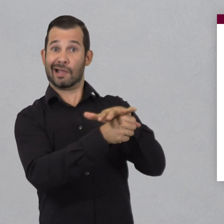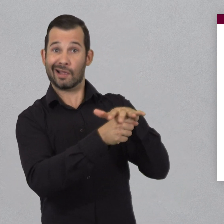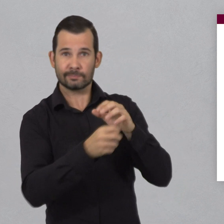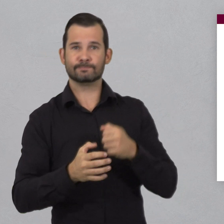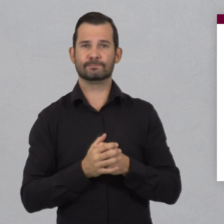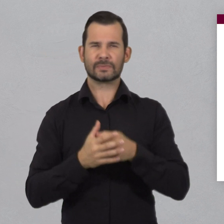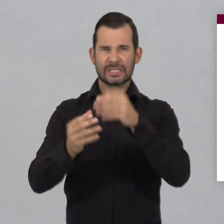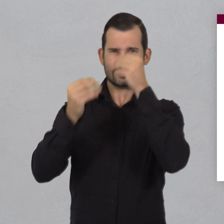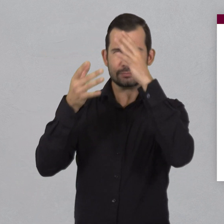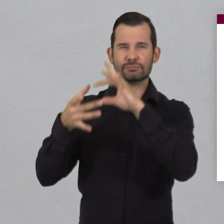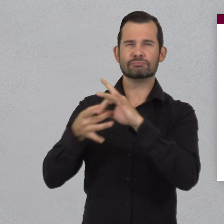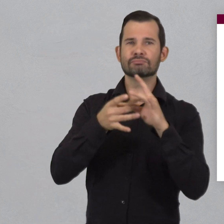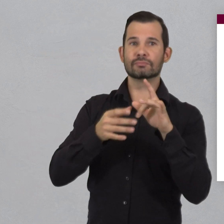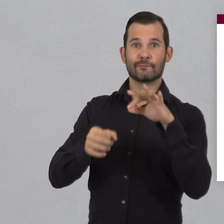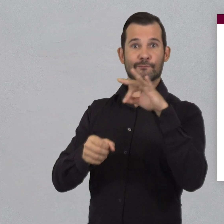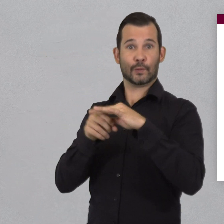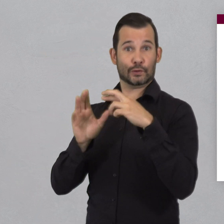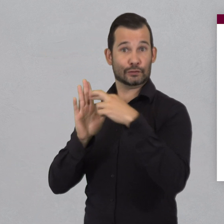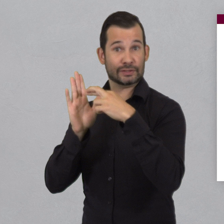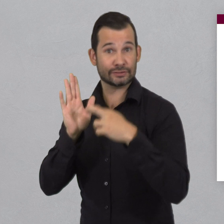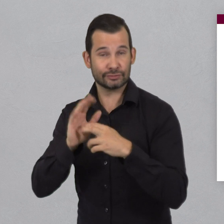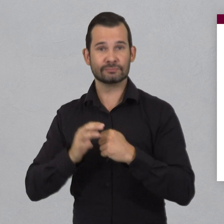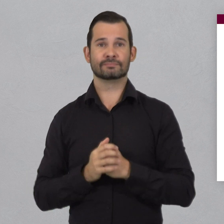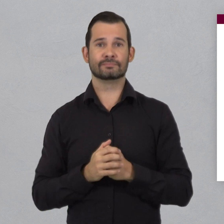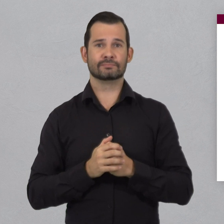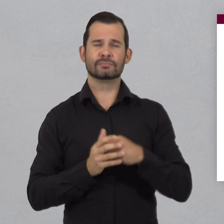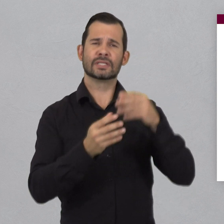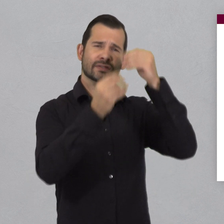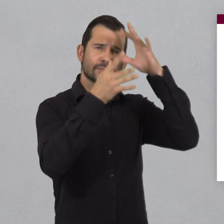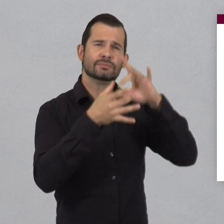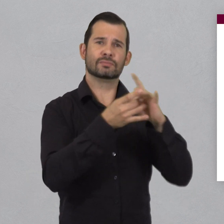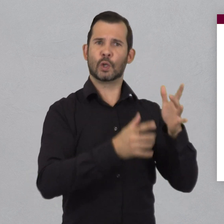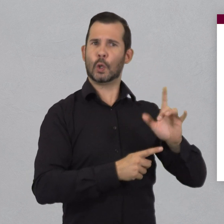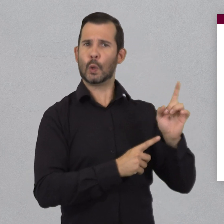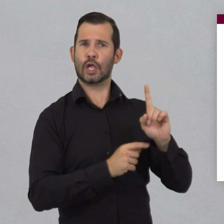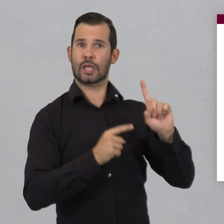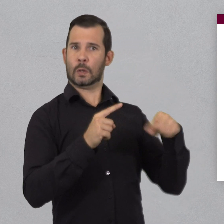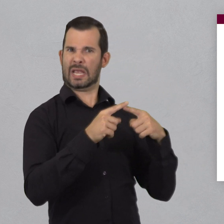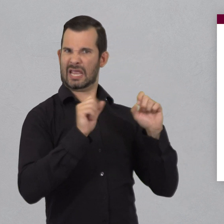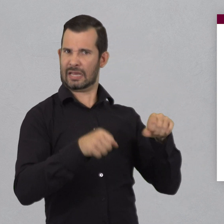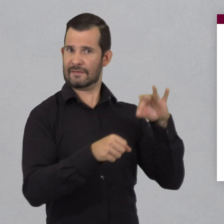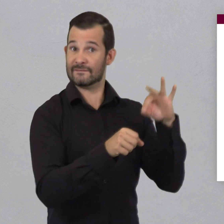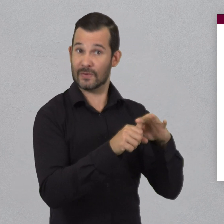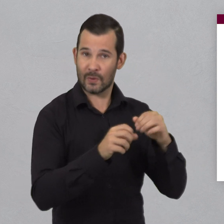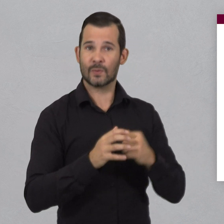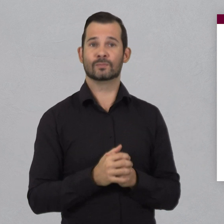• Information about voter registration • Information on where and when you can vote